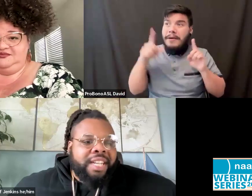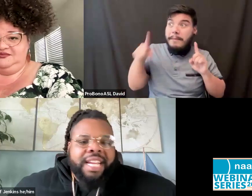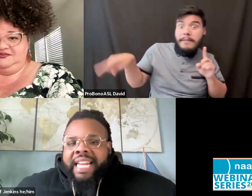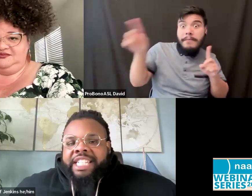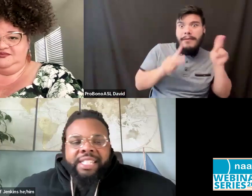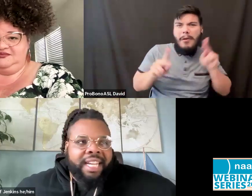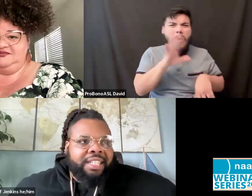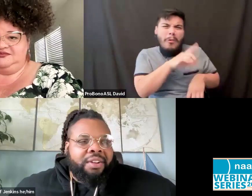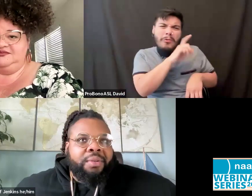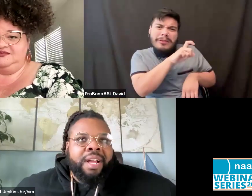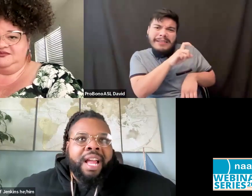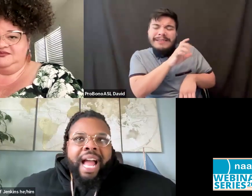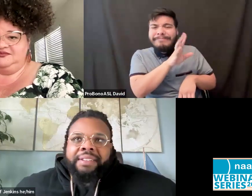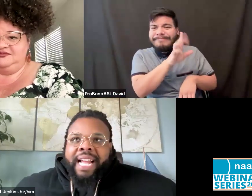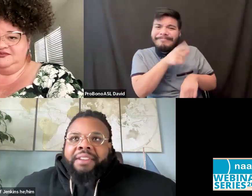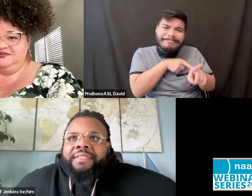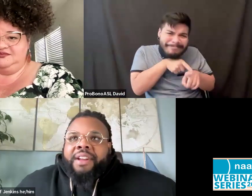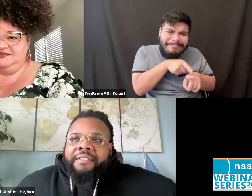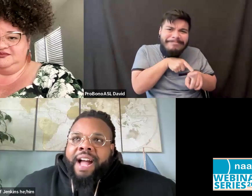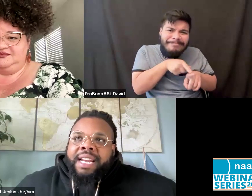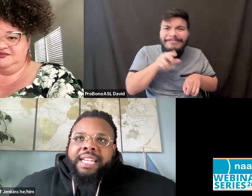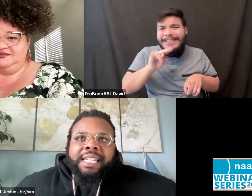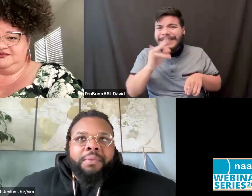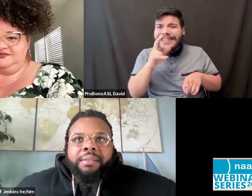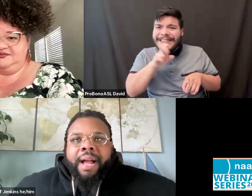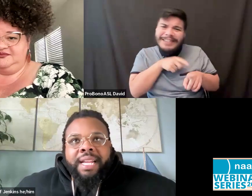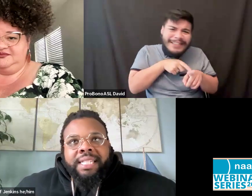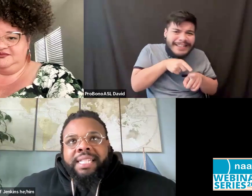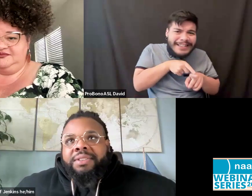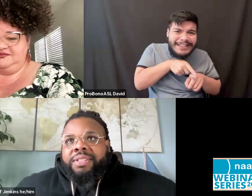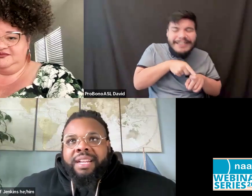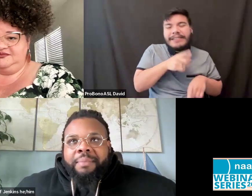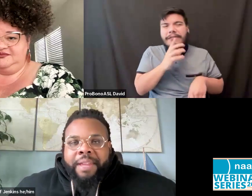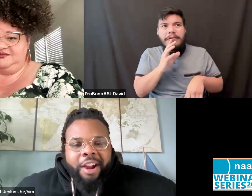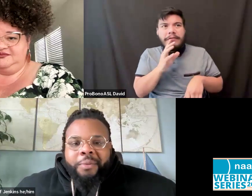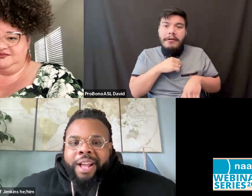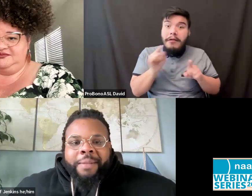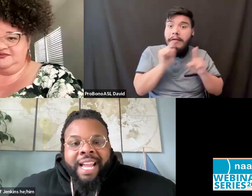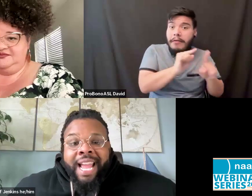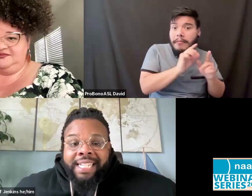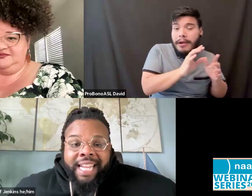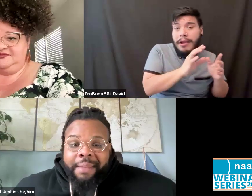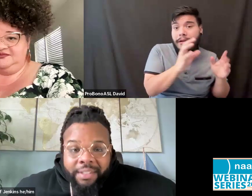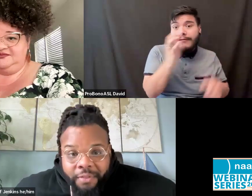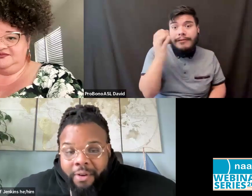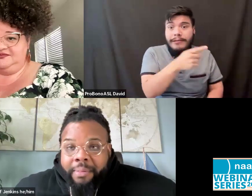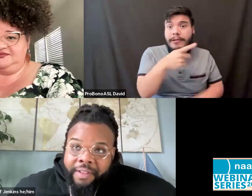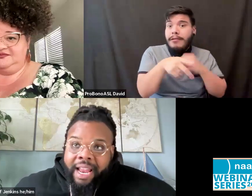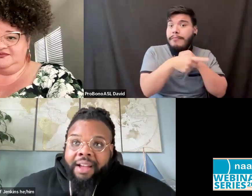You need a leash. And so I was like, I don't even know how to find a niece. I went to my cousin who's a PR rep, and she gave me this form still out.